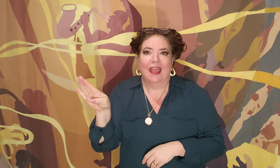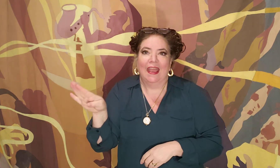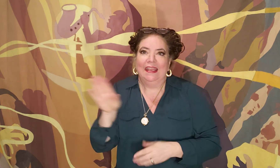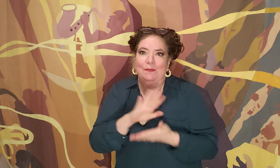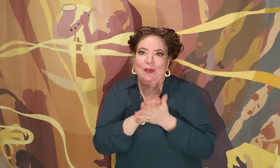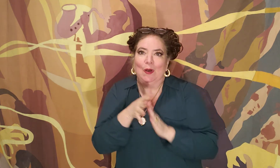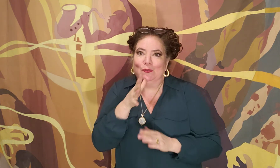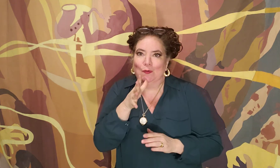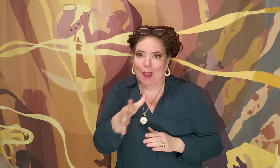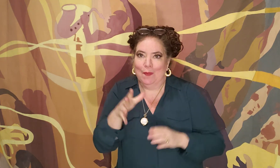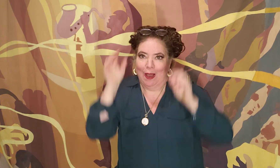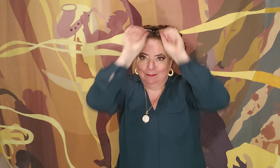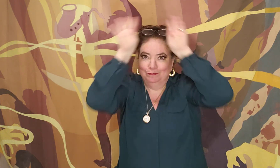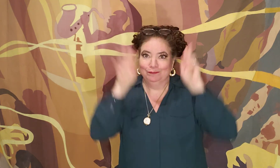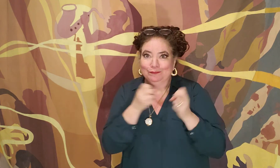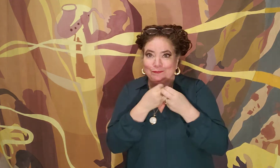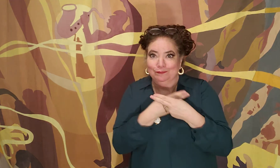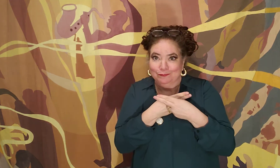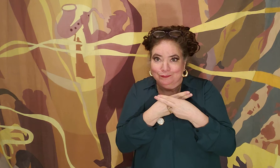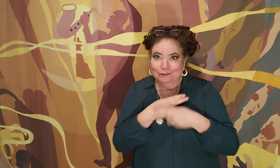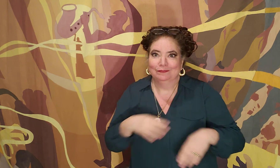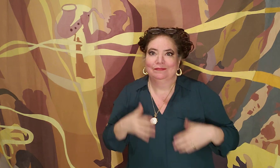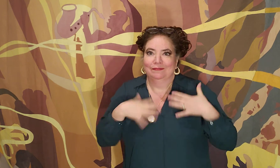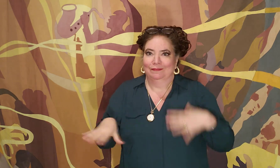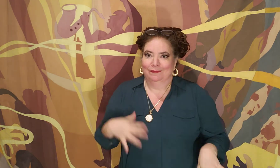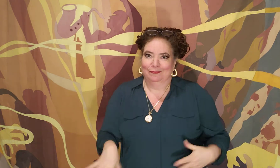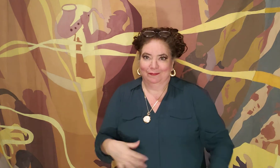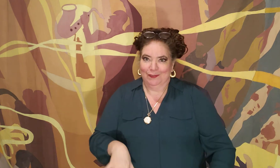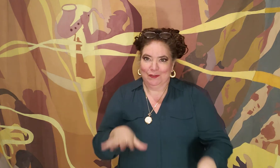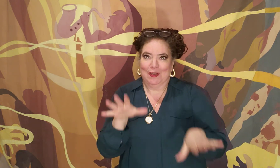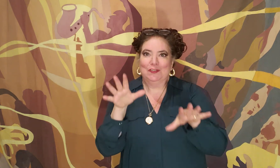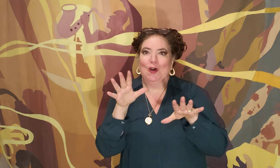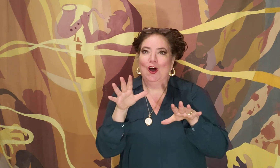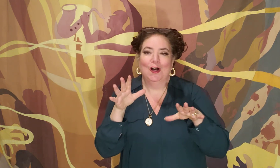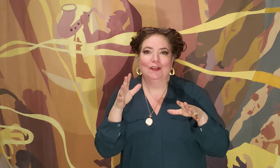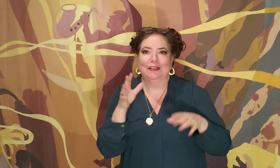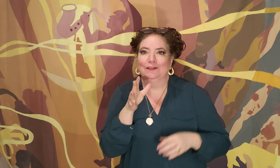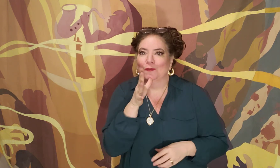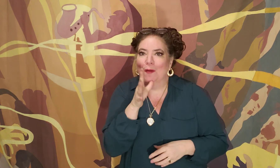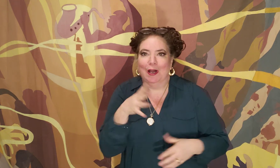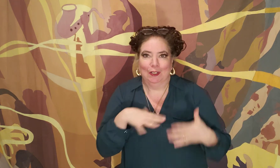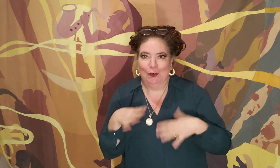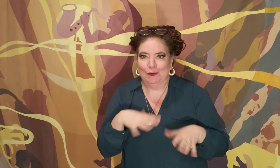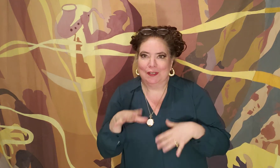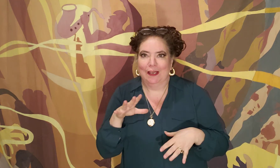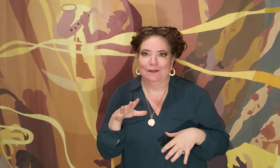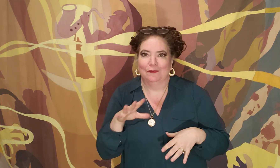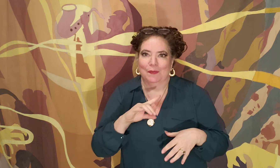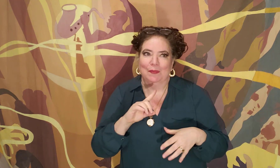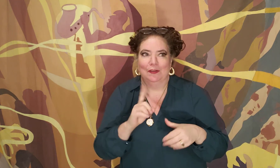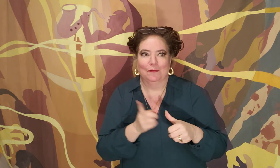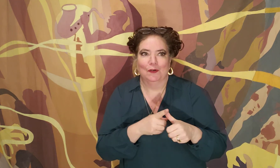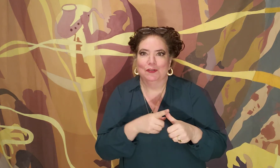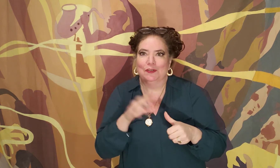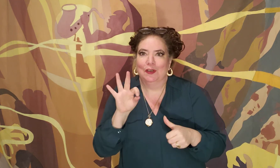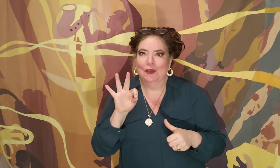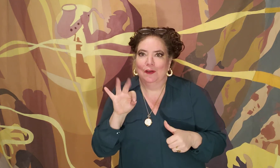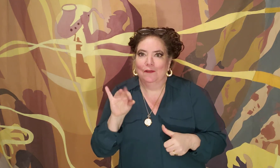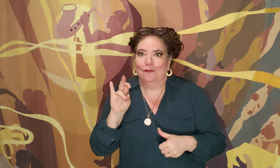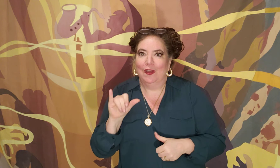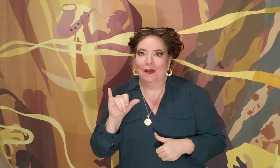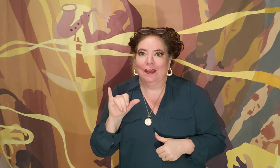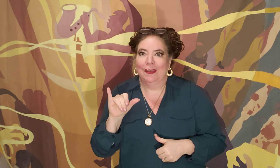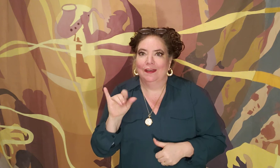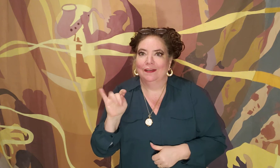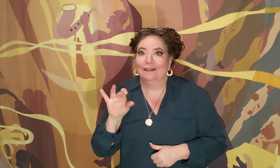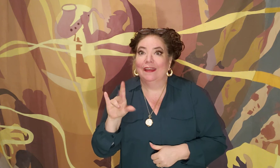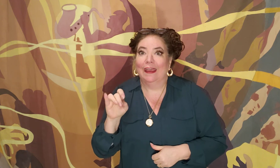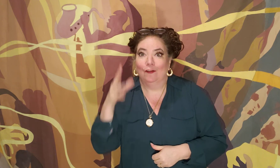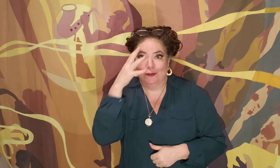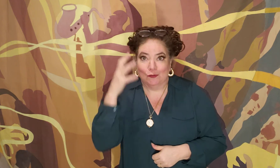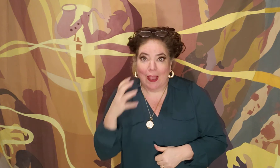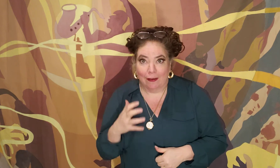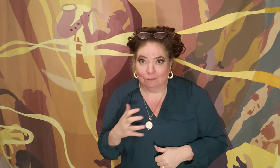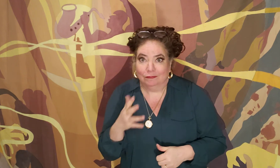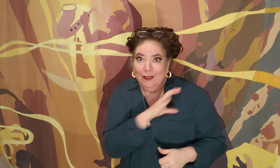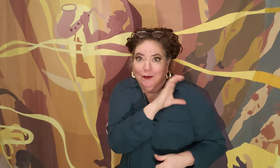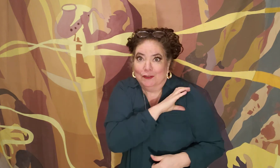and he becomes Grandma, dressed all in Grandma clothes. Kind of.. maybe the first drag character!